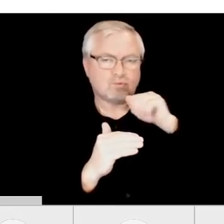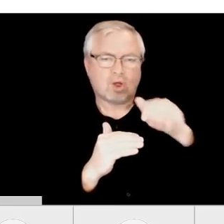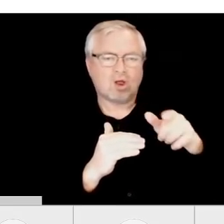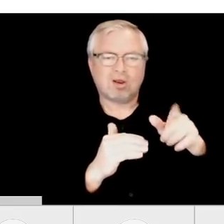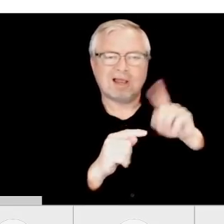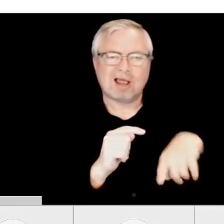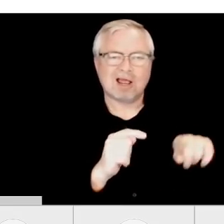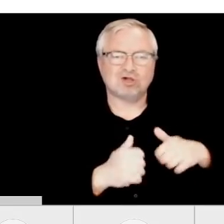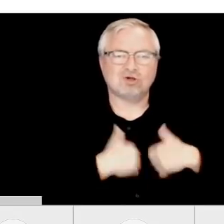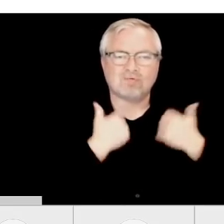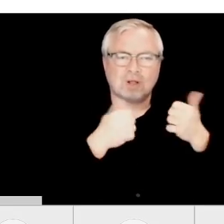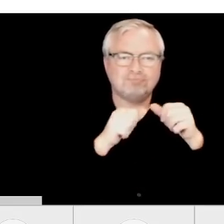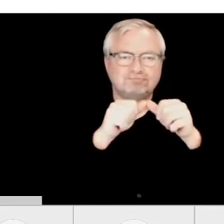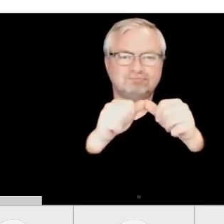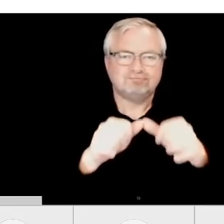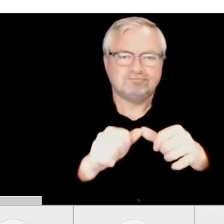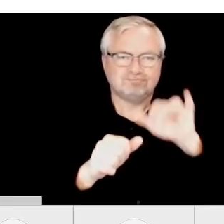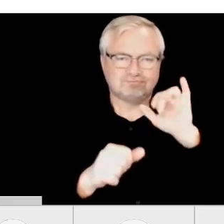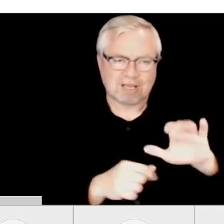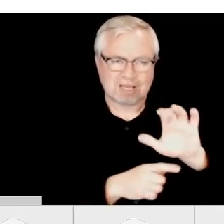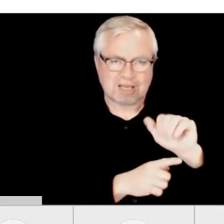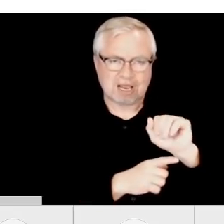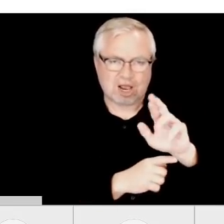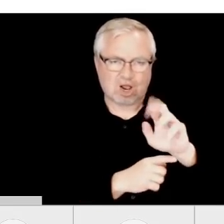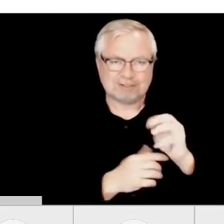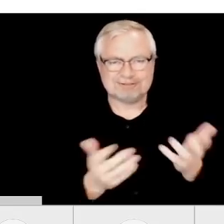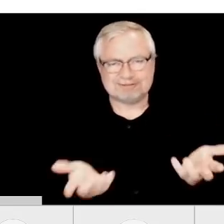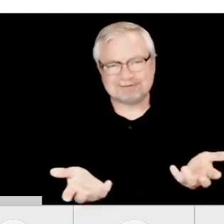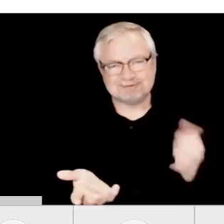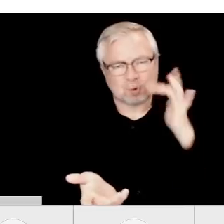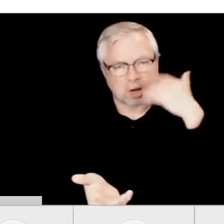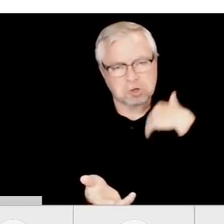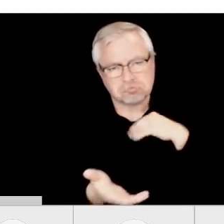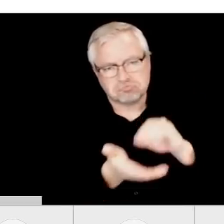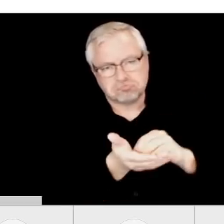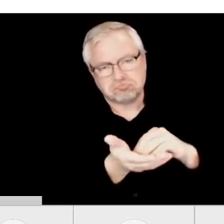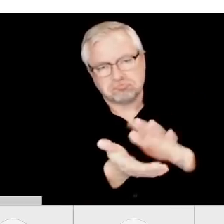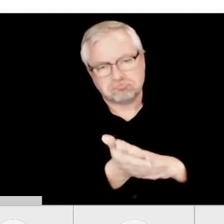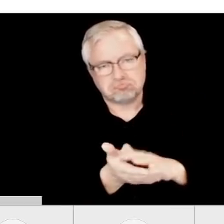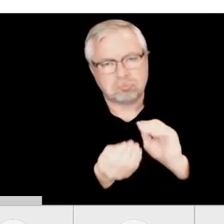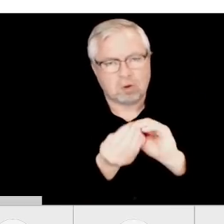So what we've done now is we've now run those numbers with an infinite ICU